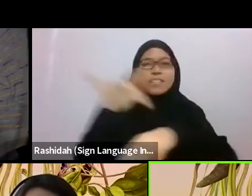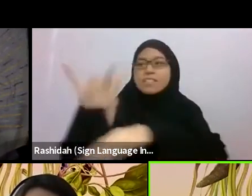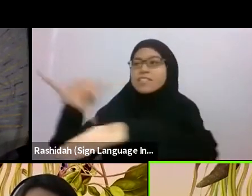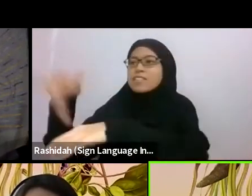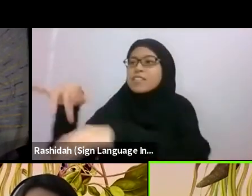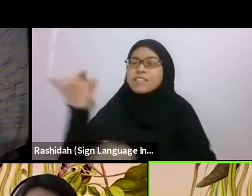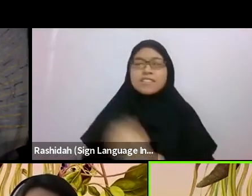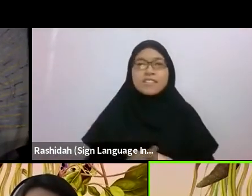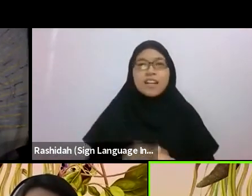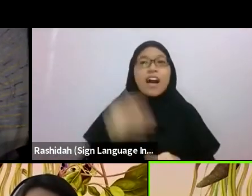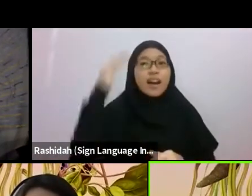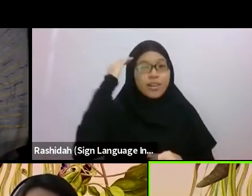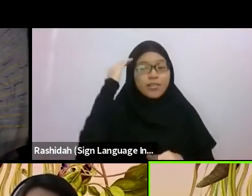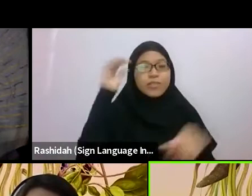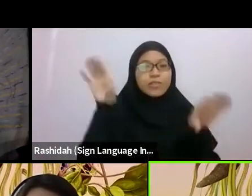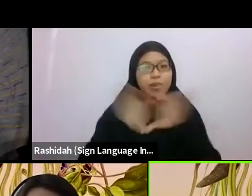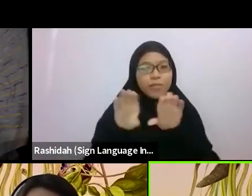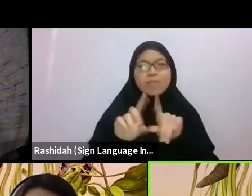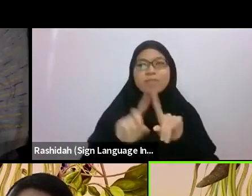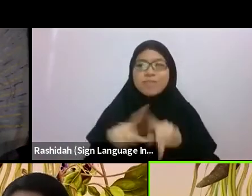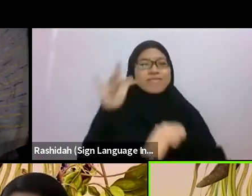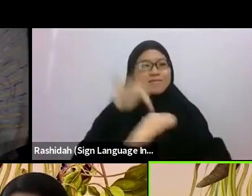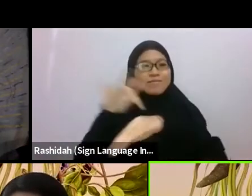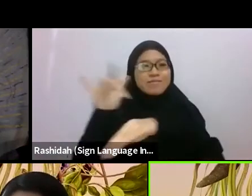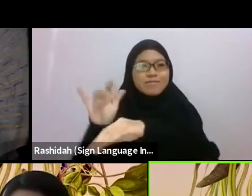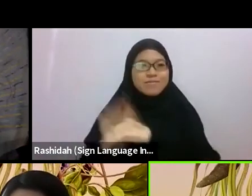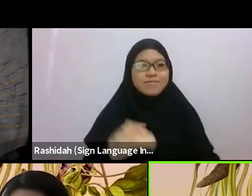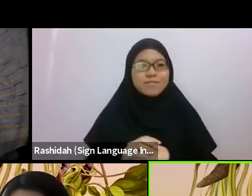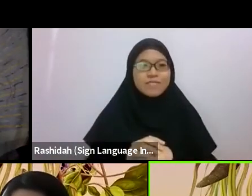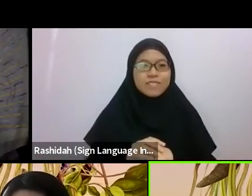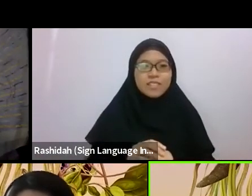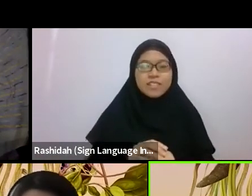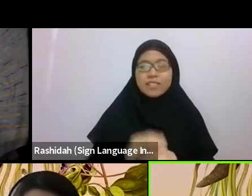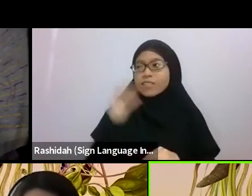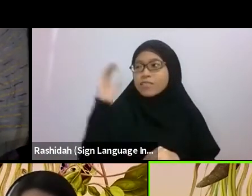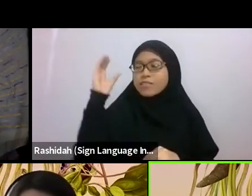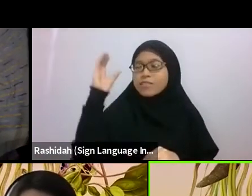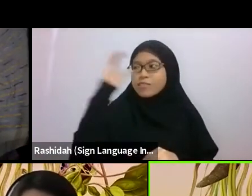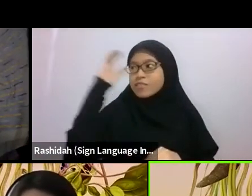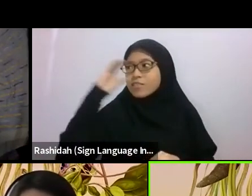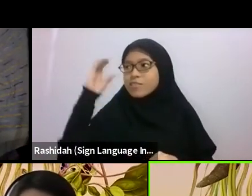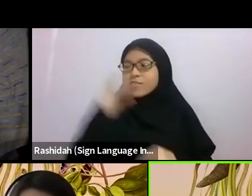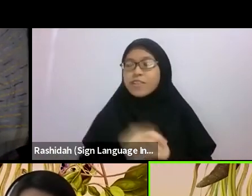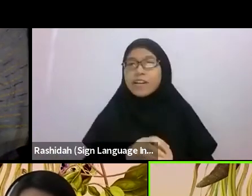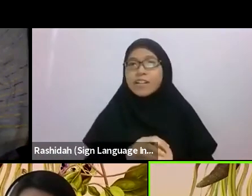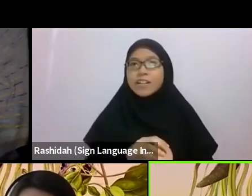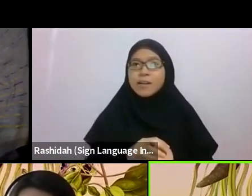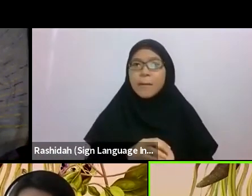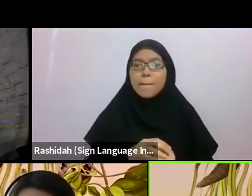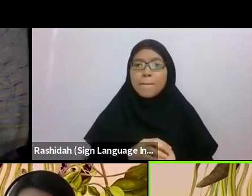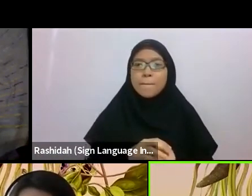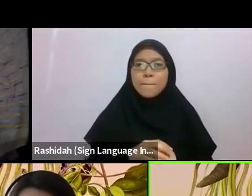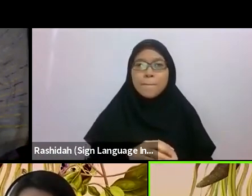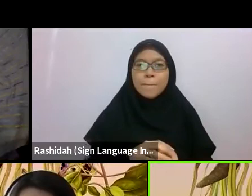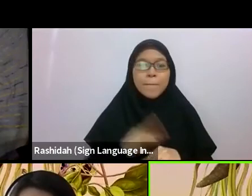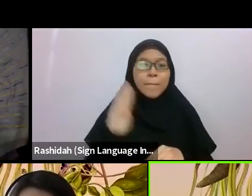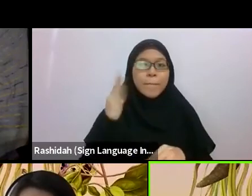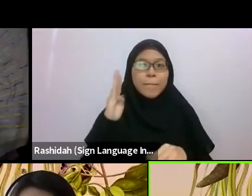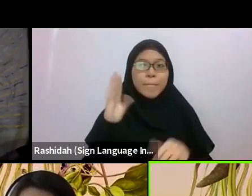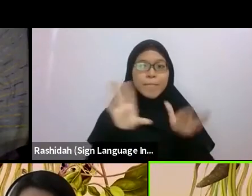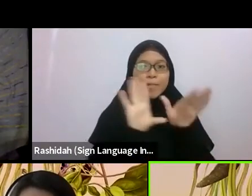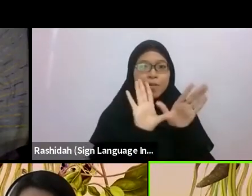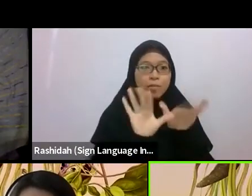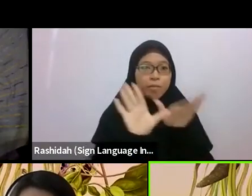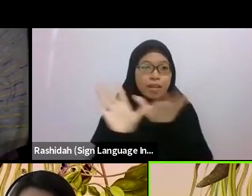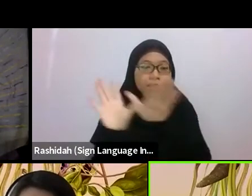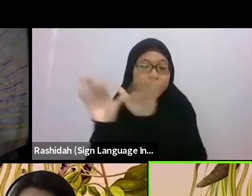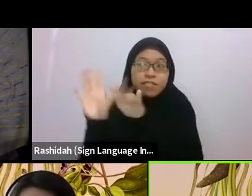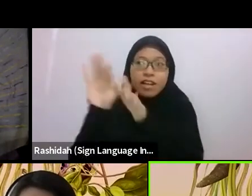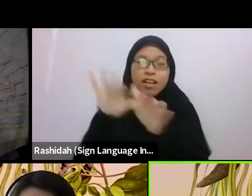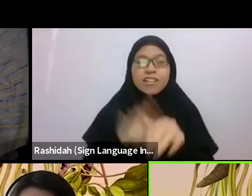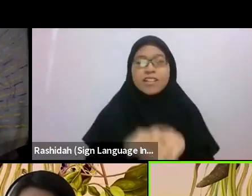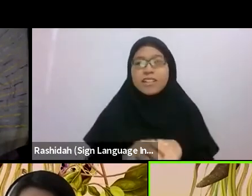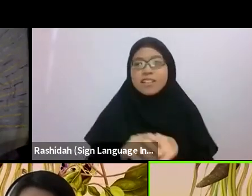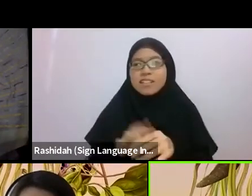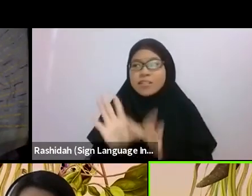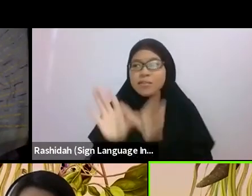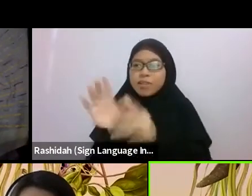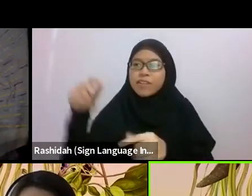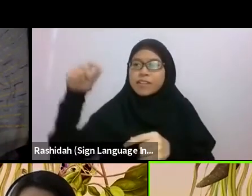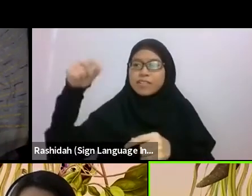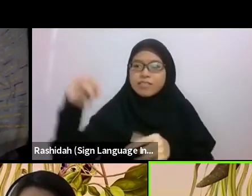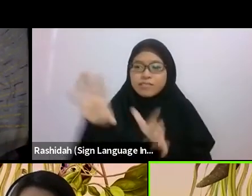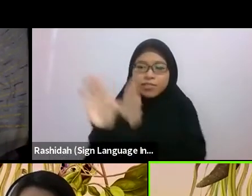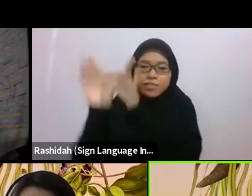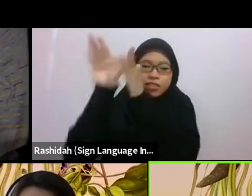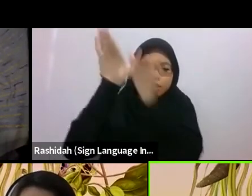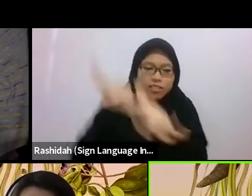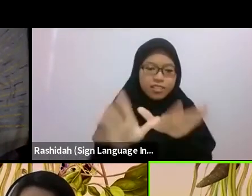How I would look for grass blues, little silver-blue butterflies that were ever in abundance, flitting from wildflower to wildflower, doing their work diligently,